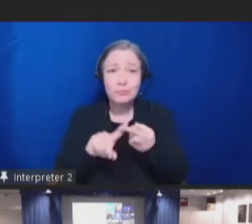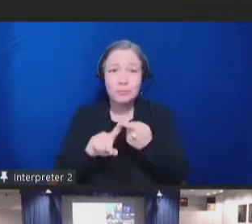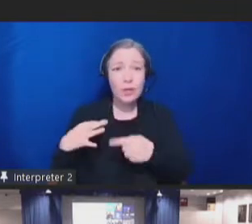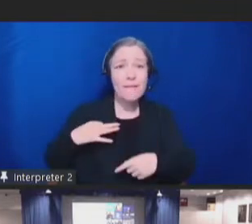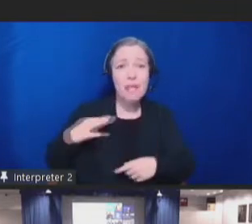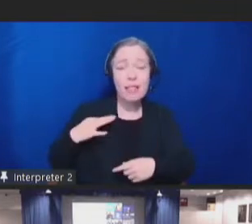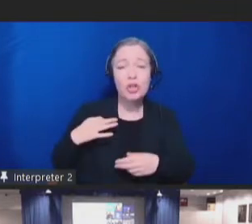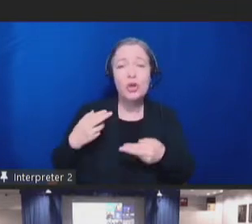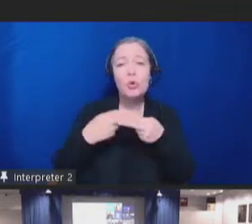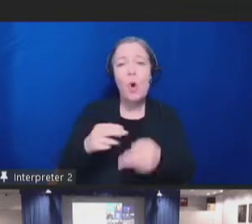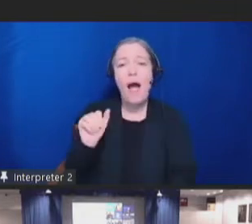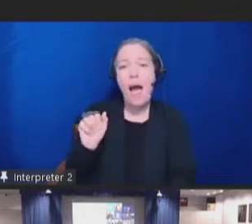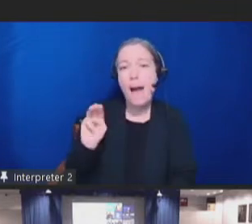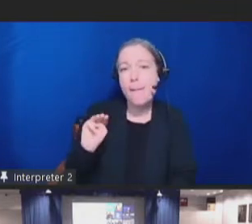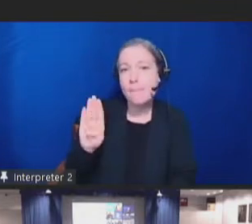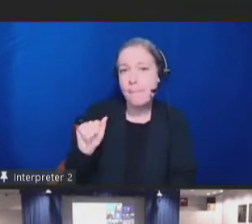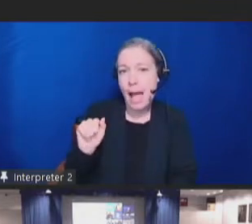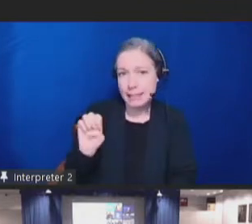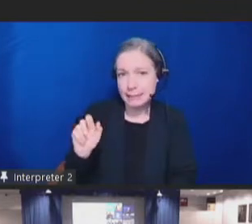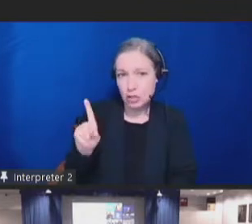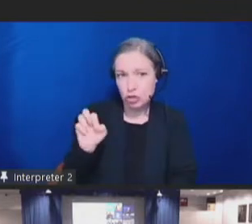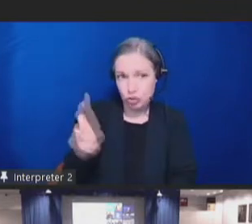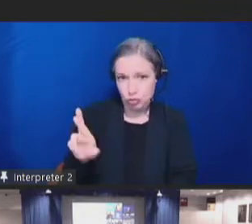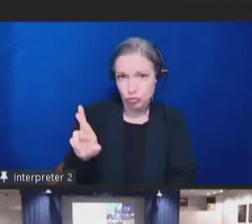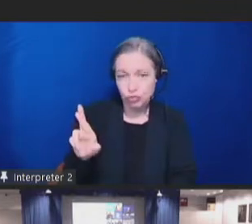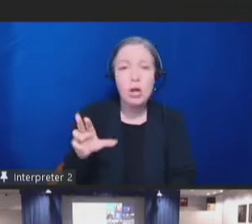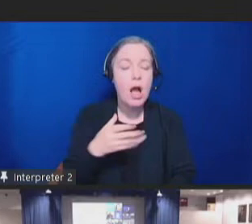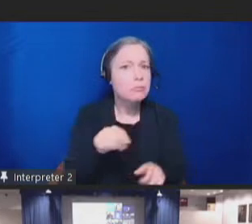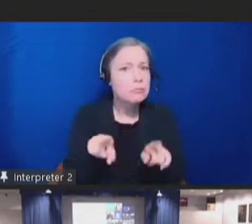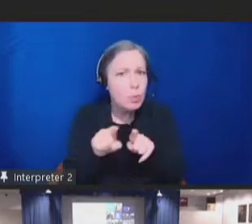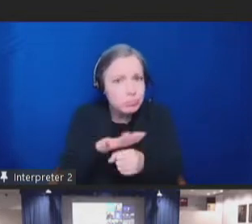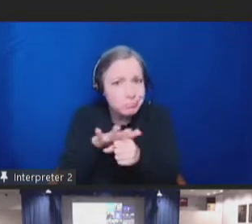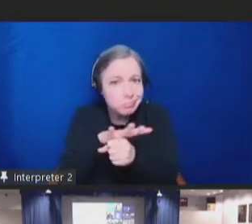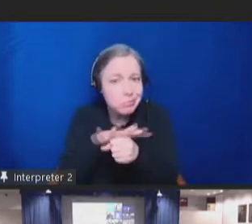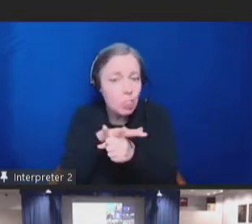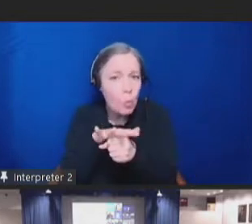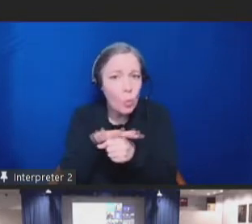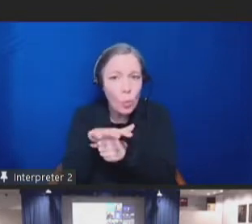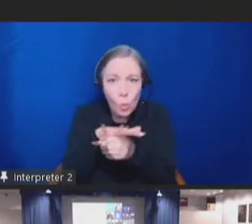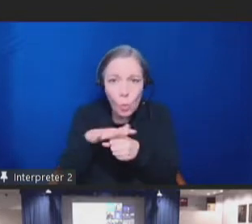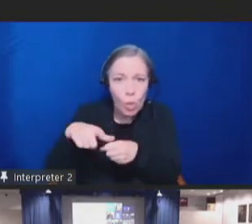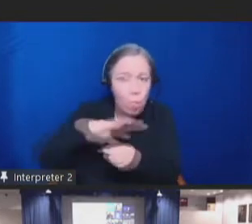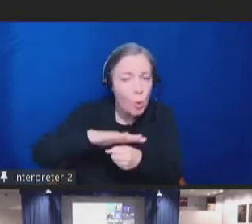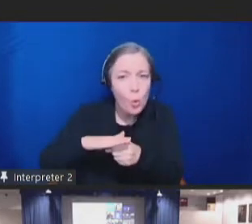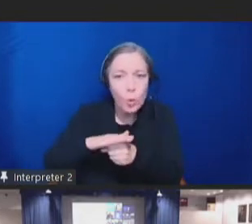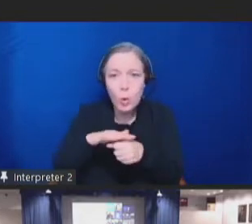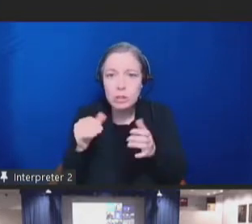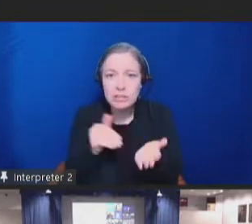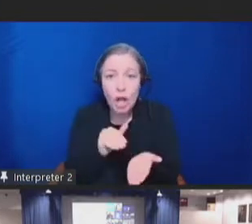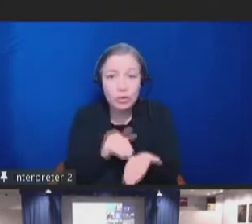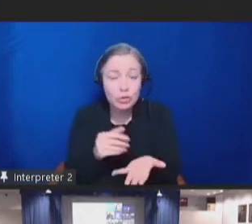program, Community Corps, and to local doctors who look like the folks that we set out to reach.